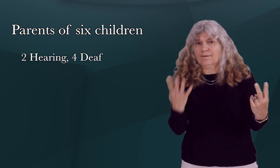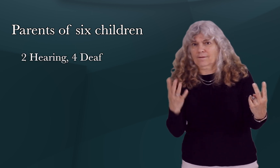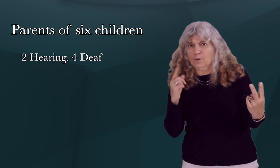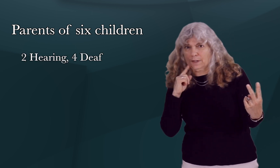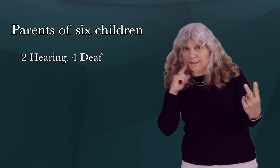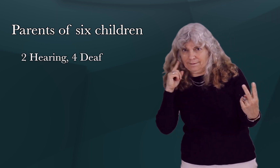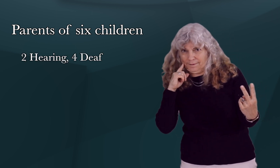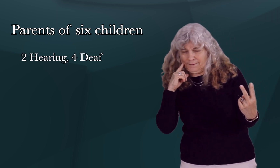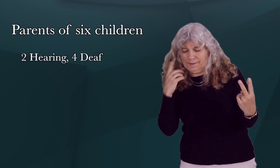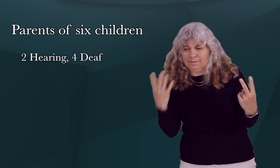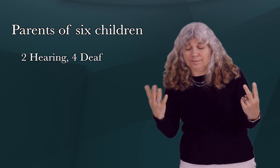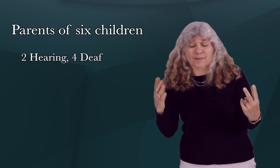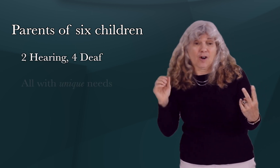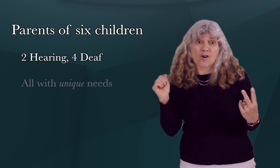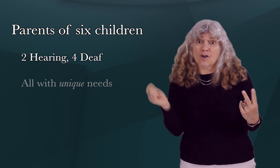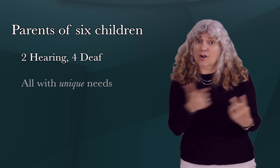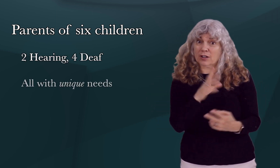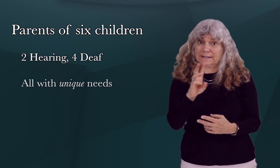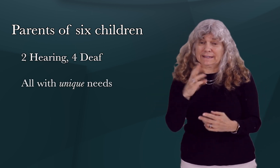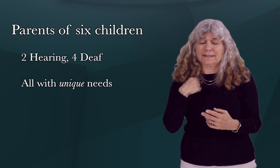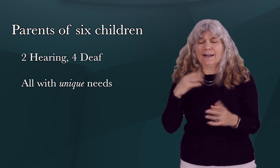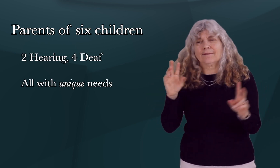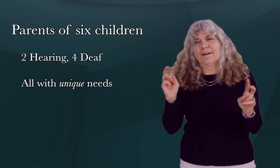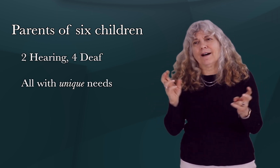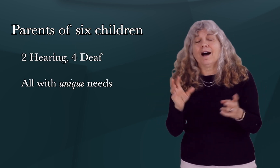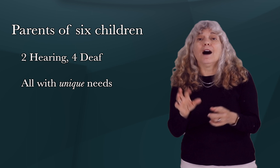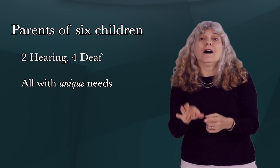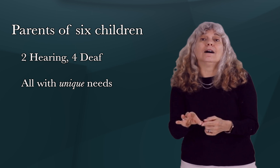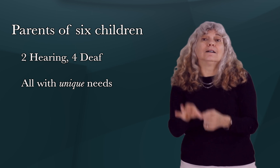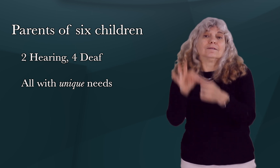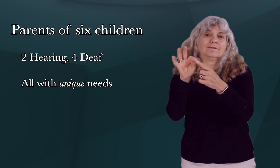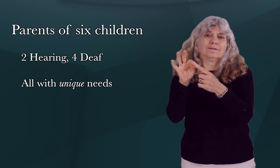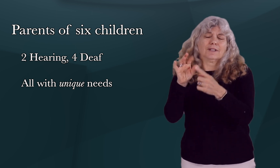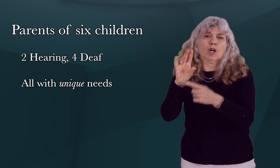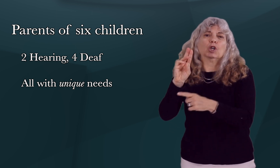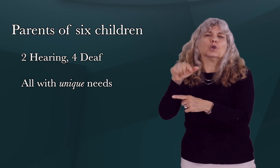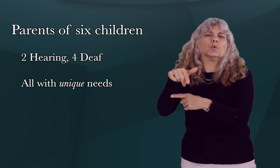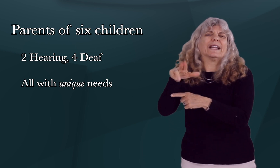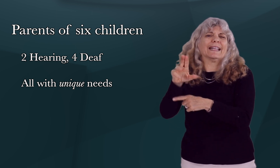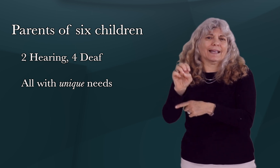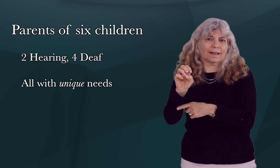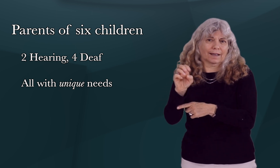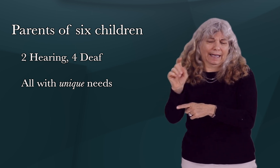Two are hearing and four are deaf. All six children have unique needs.